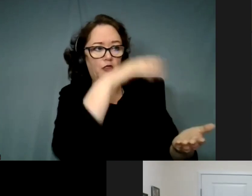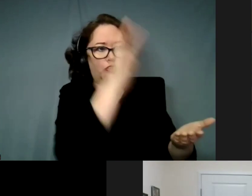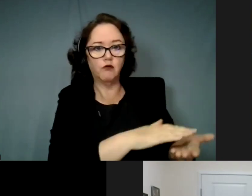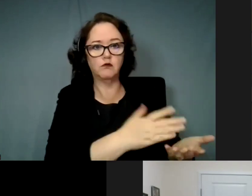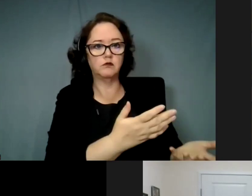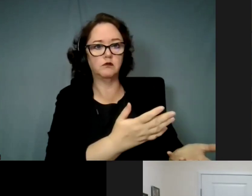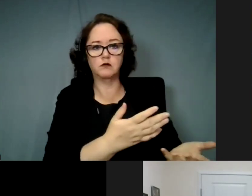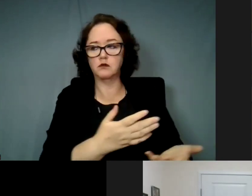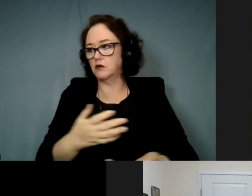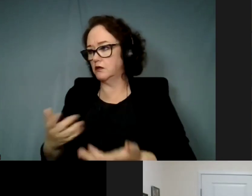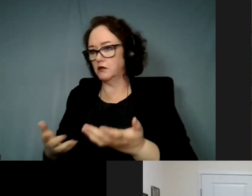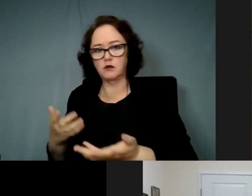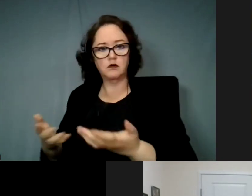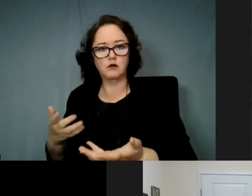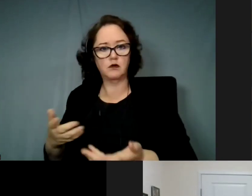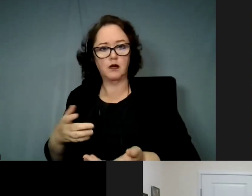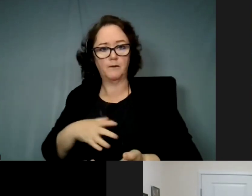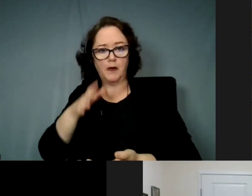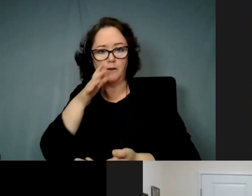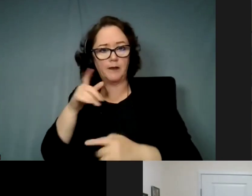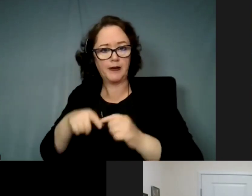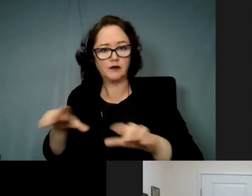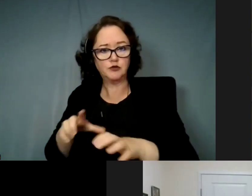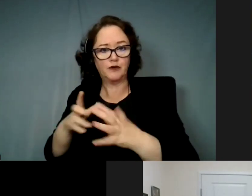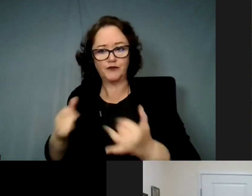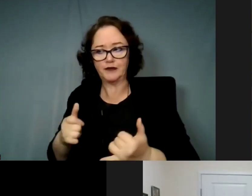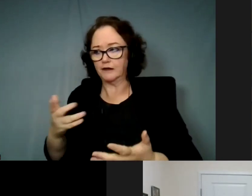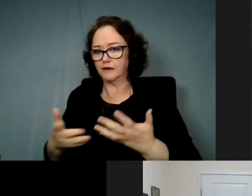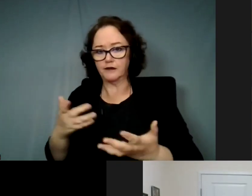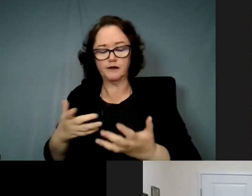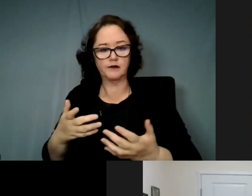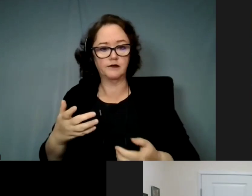she gets older, what happens if she falls or if she breaks her